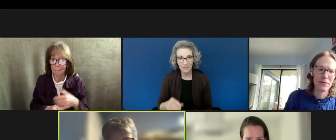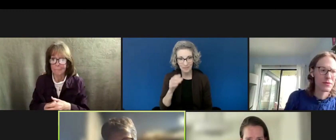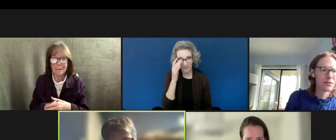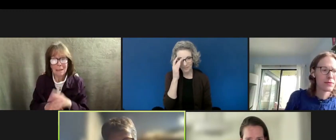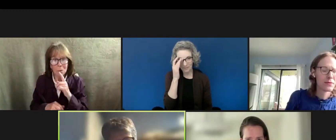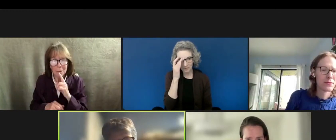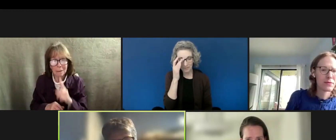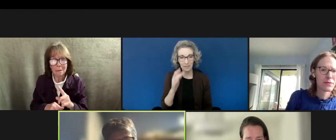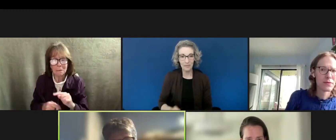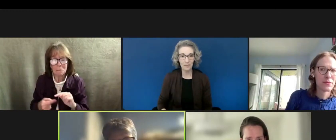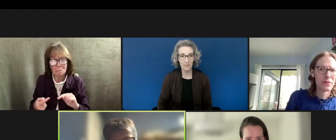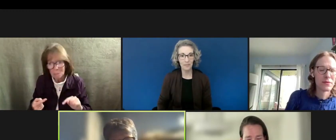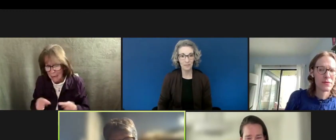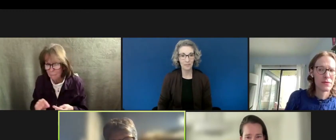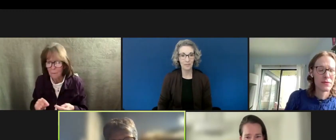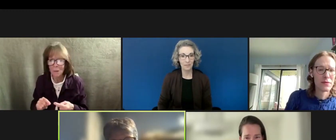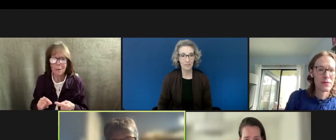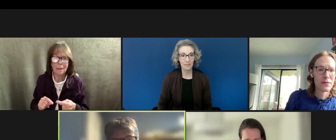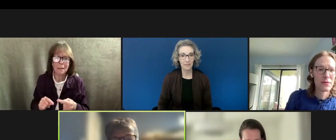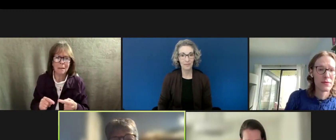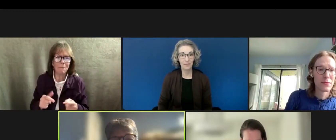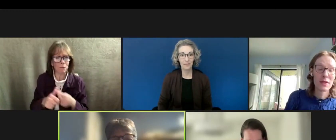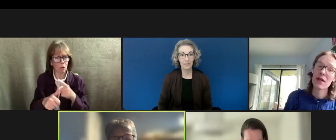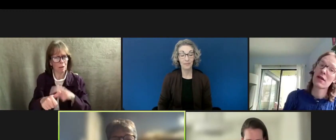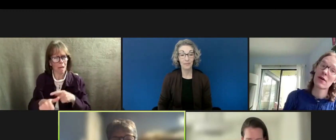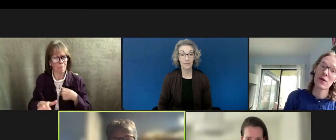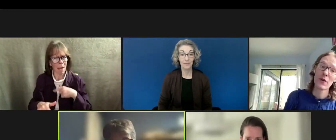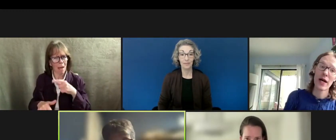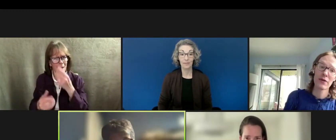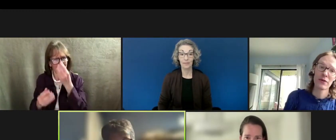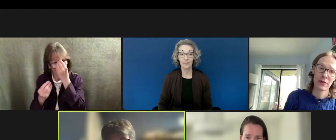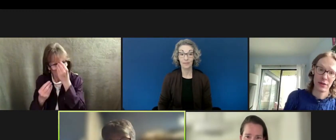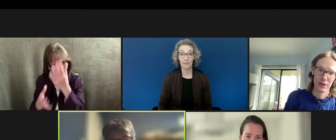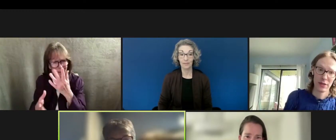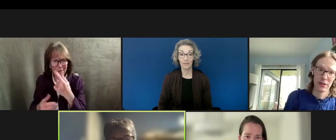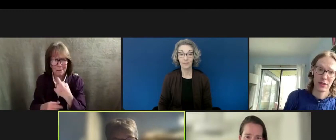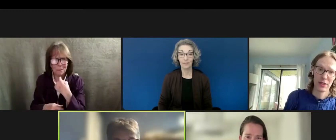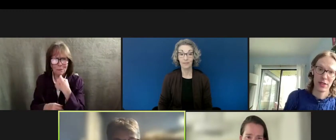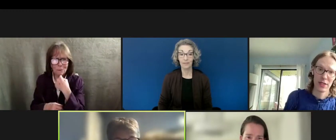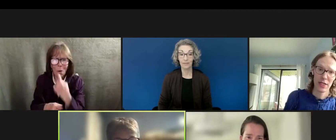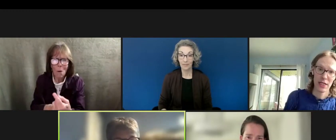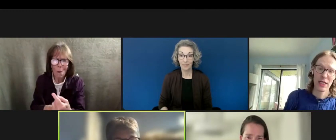It's the first time that I shared with anyone and I consider a friend.